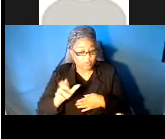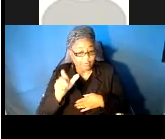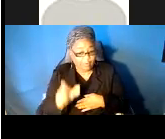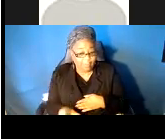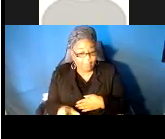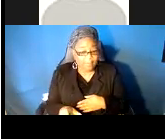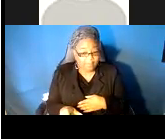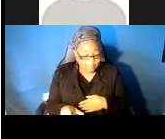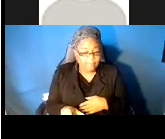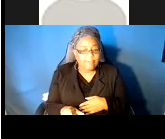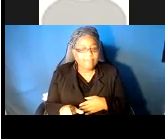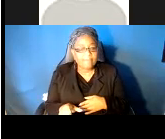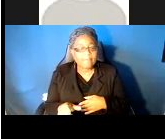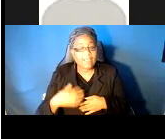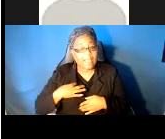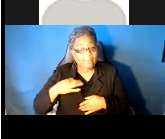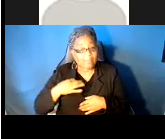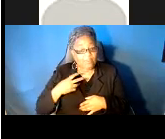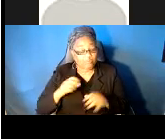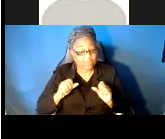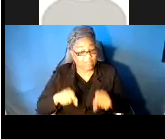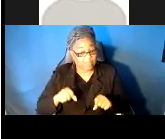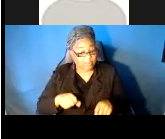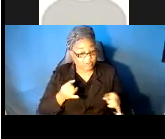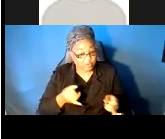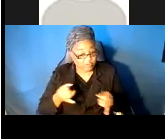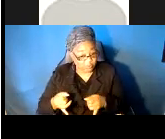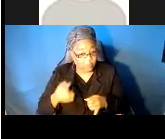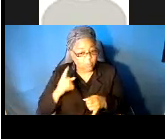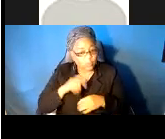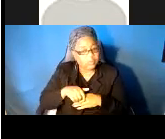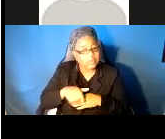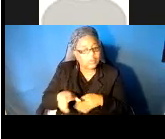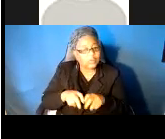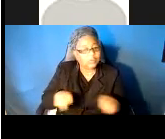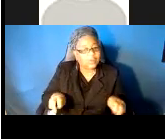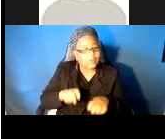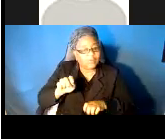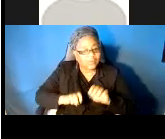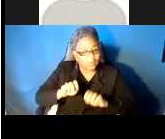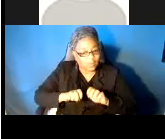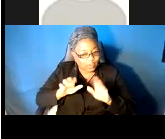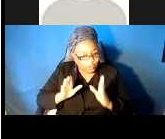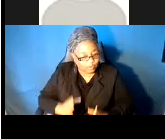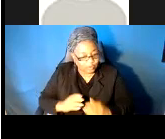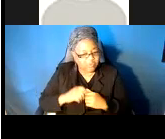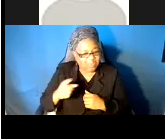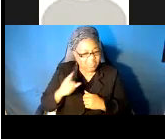applications from eligible individuals will be sent to our panel evaluators who will have approximately a month